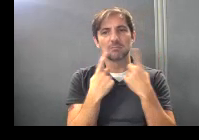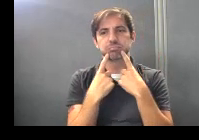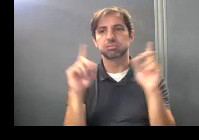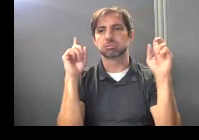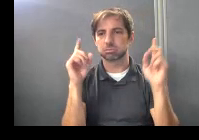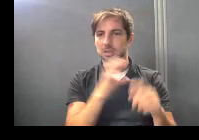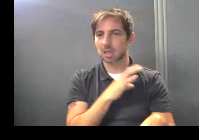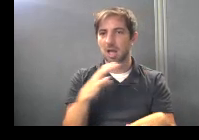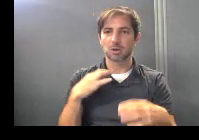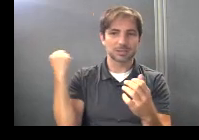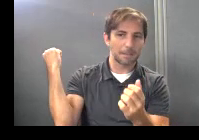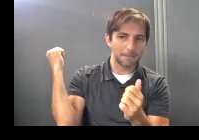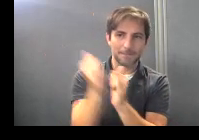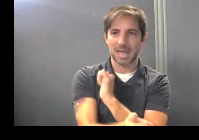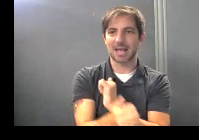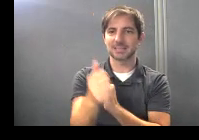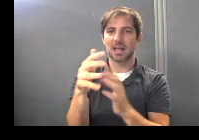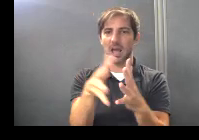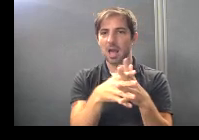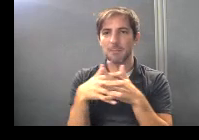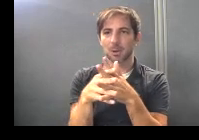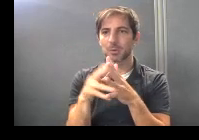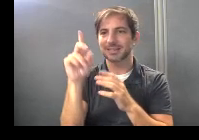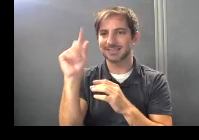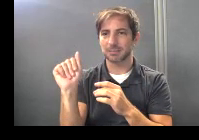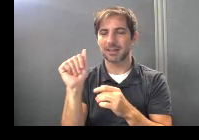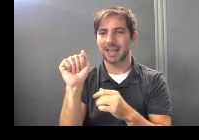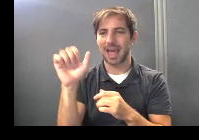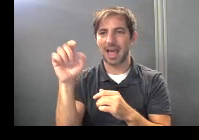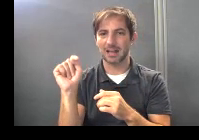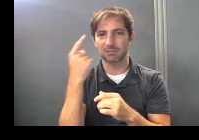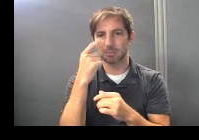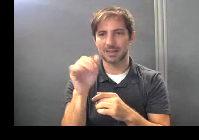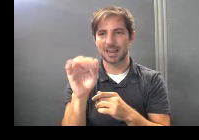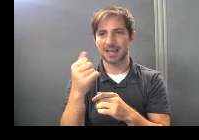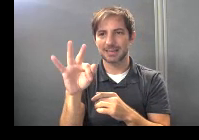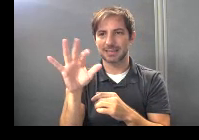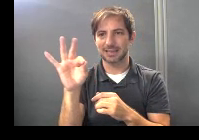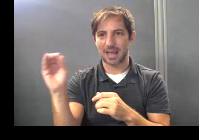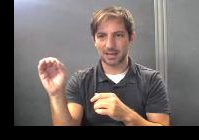AMERICAN'S DISABILITIES ACT IN 1990 WHICH PROHIBITS DISCRIMINATION AND ENSURES WE EQUAL